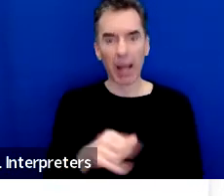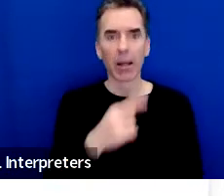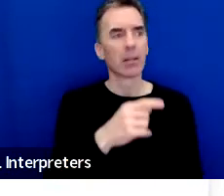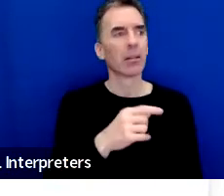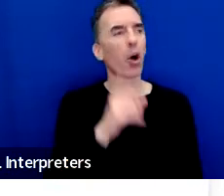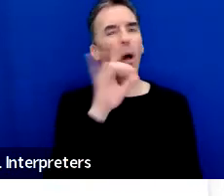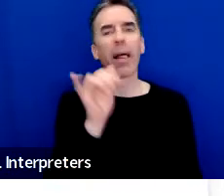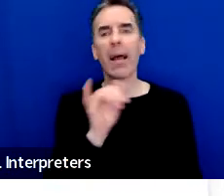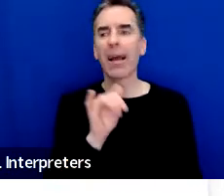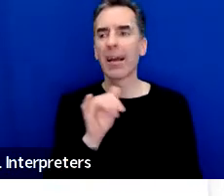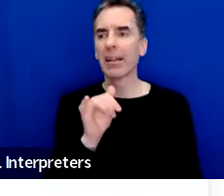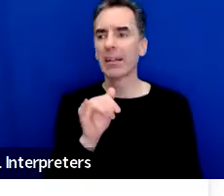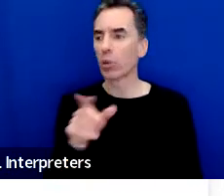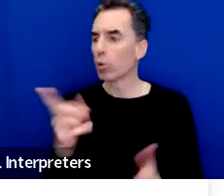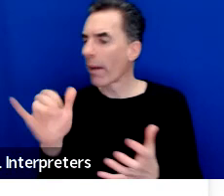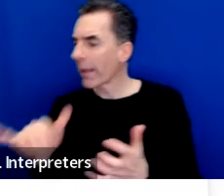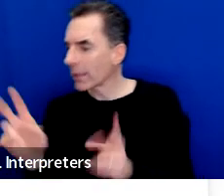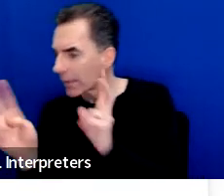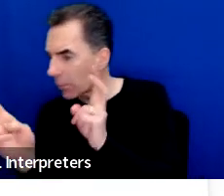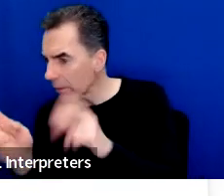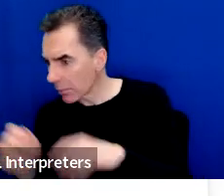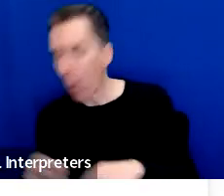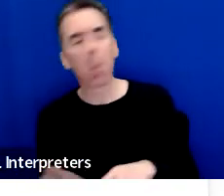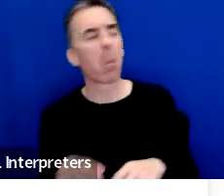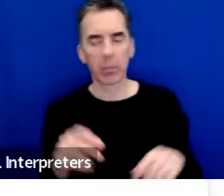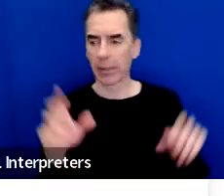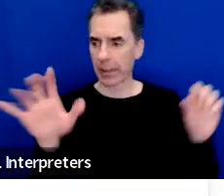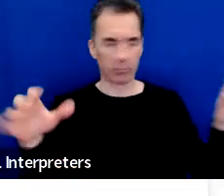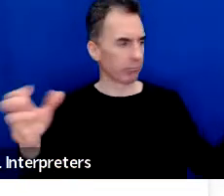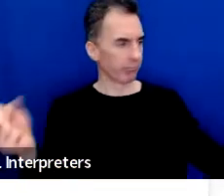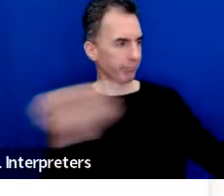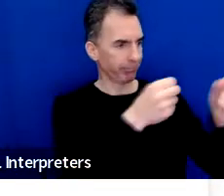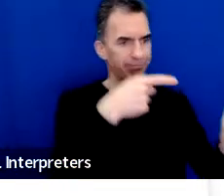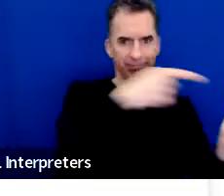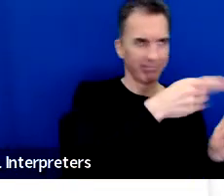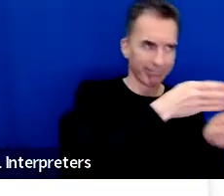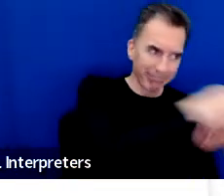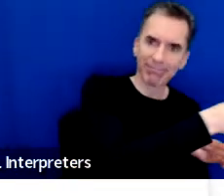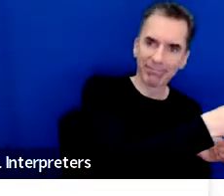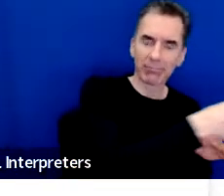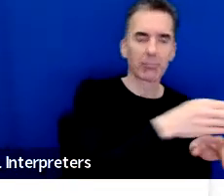started with librarians volunteering to help those faculty who are participating in the award program.